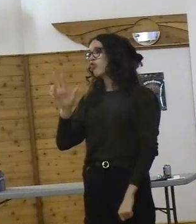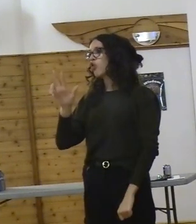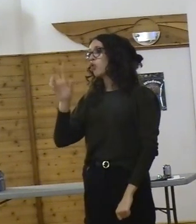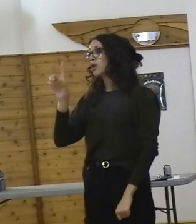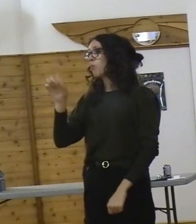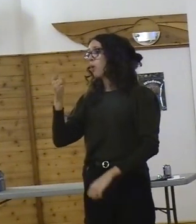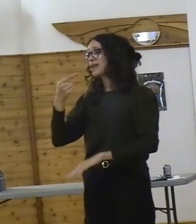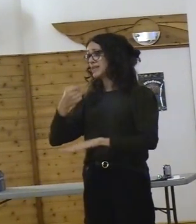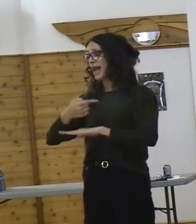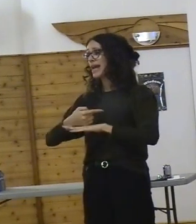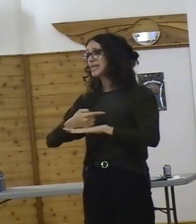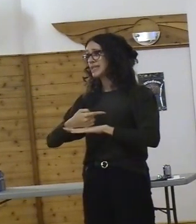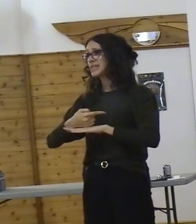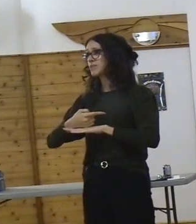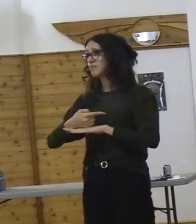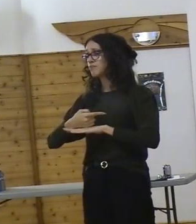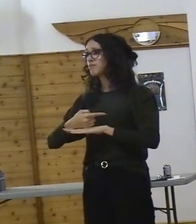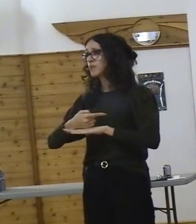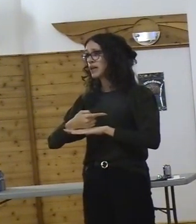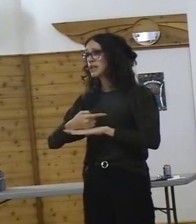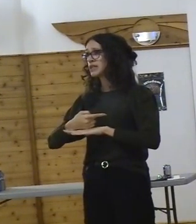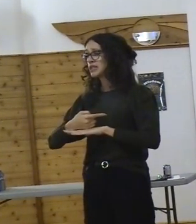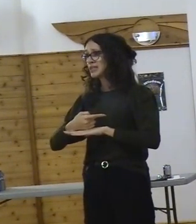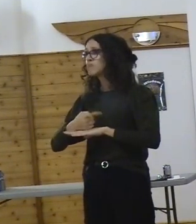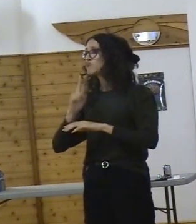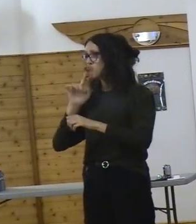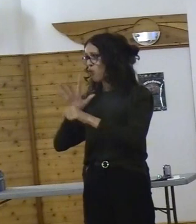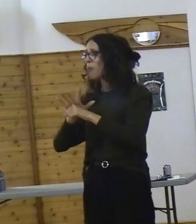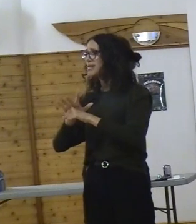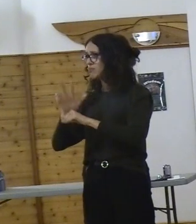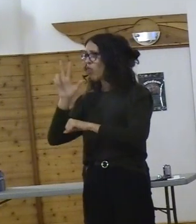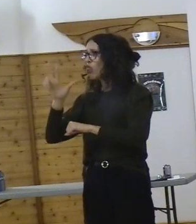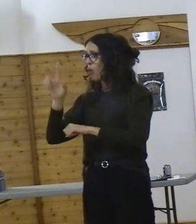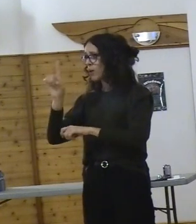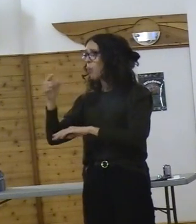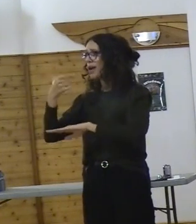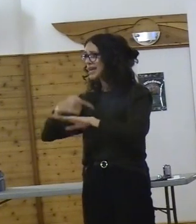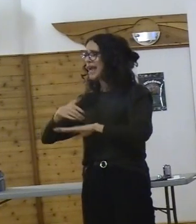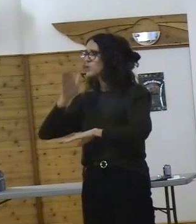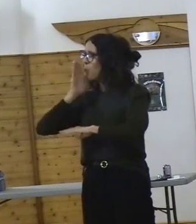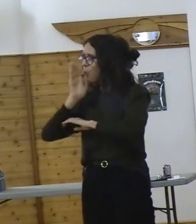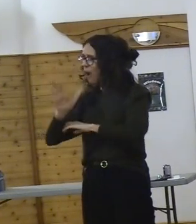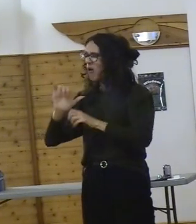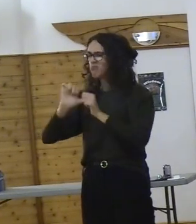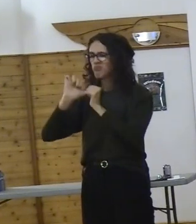And they did it six days.